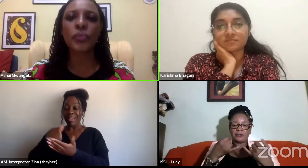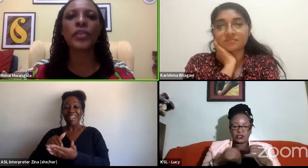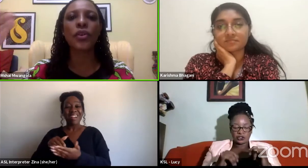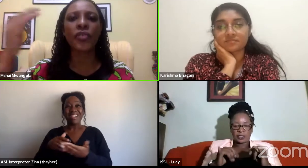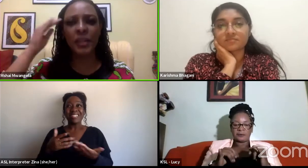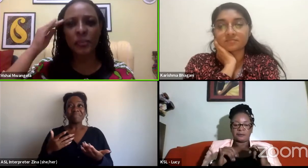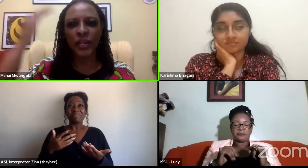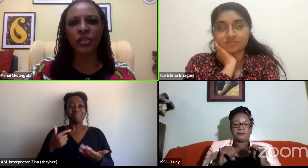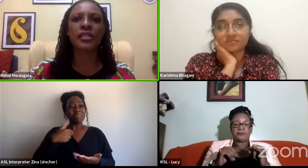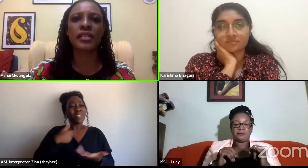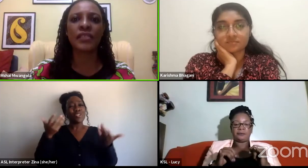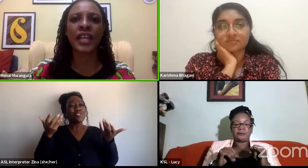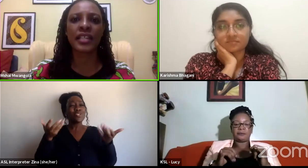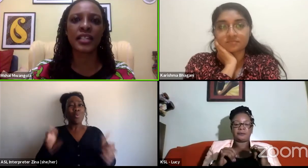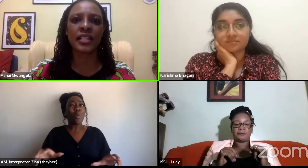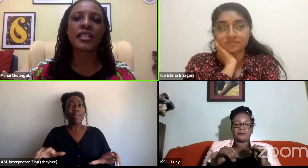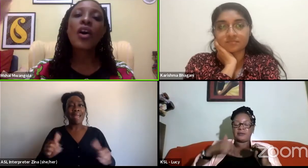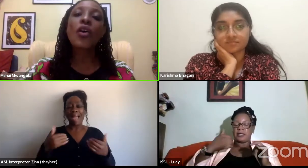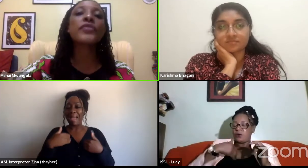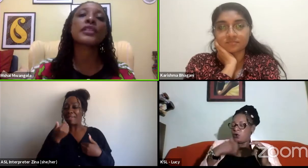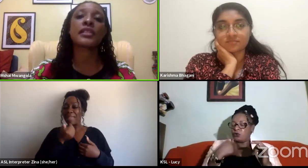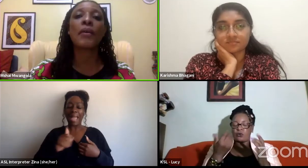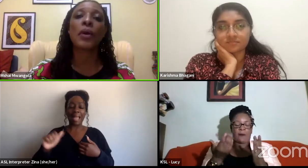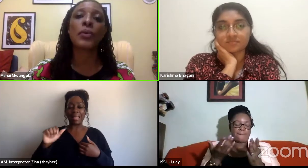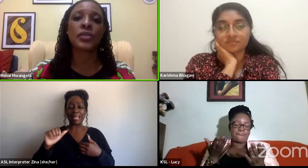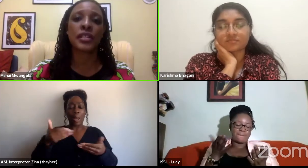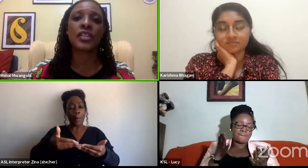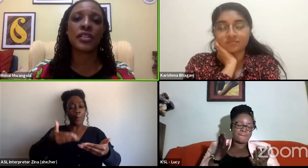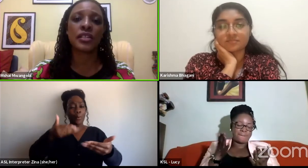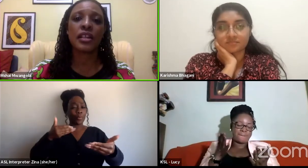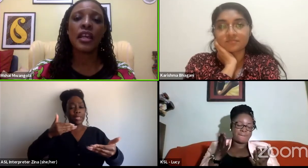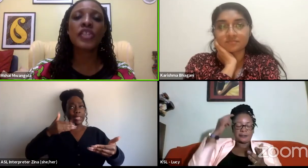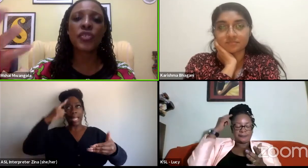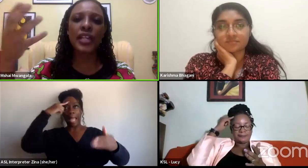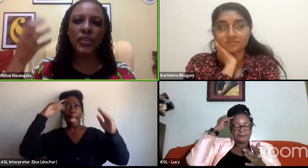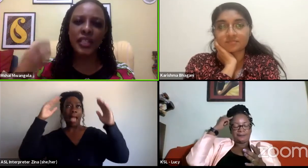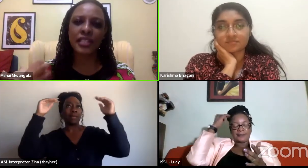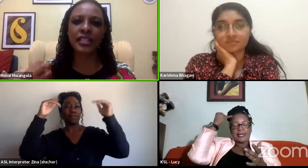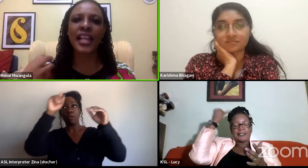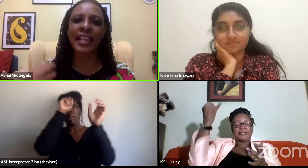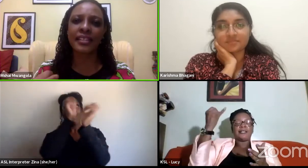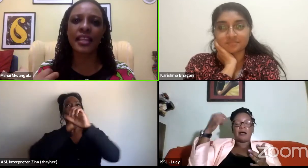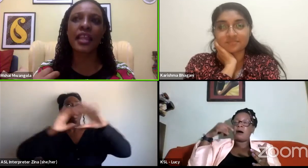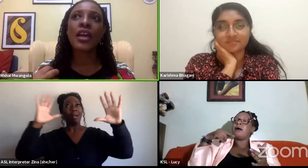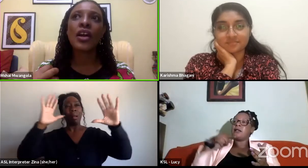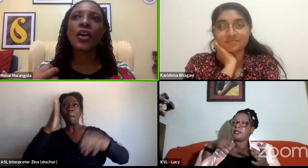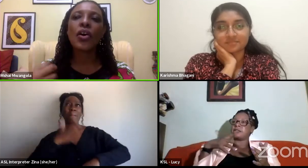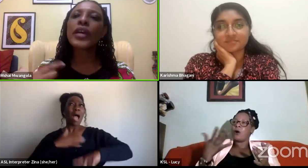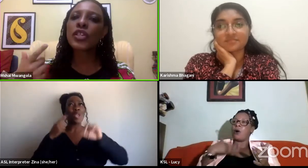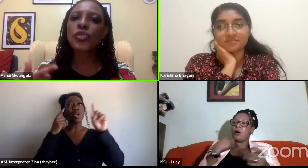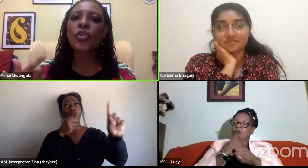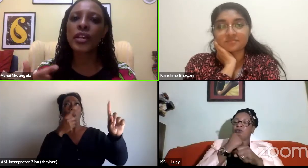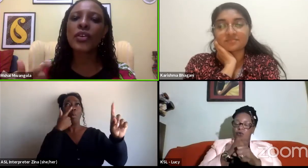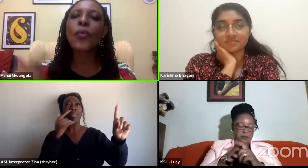with already preconceived ideas of this is how I want to stage it. It's trying to listen and say, okay, story,